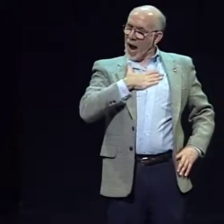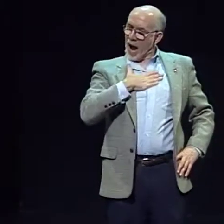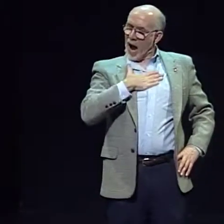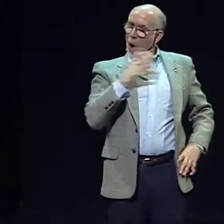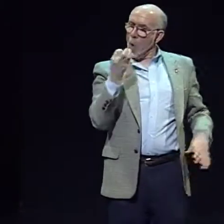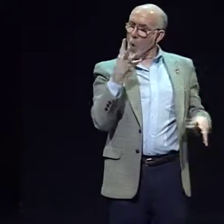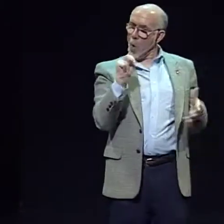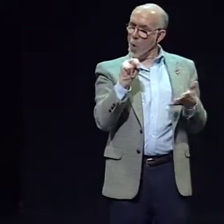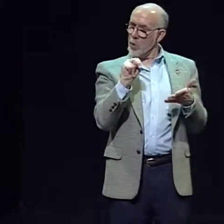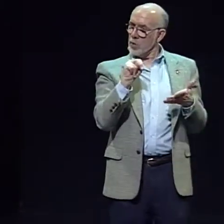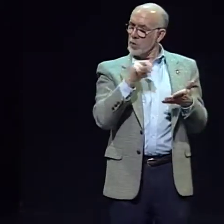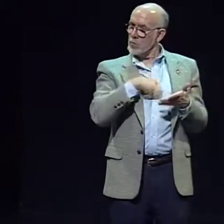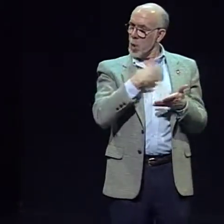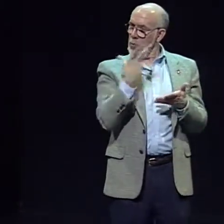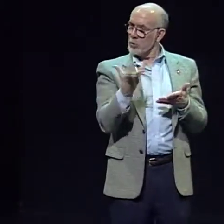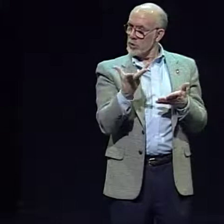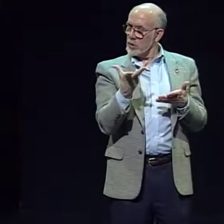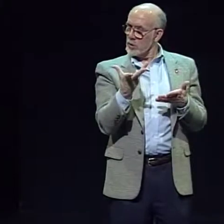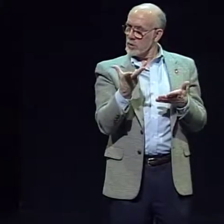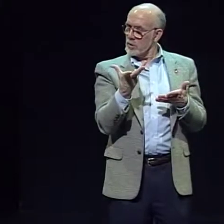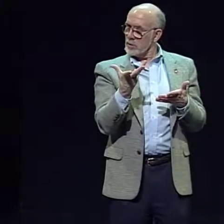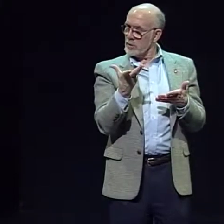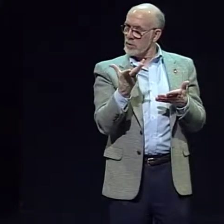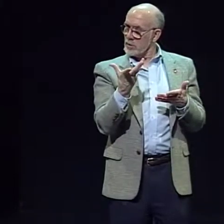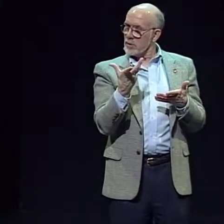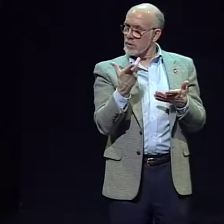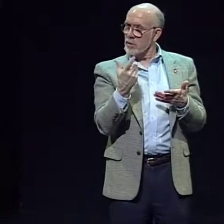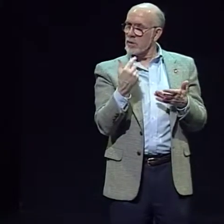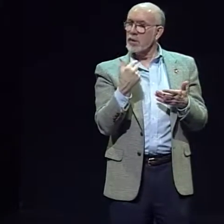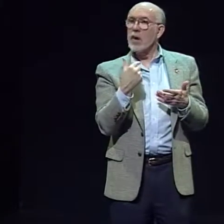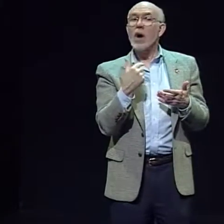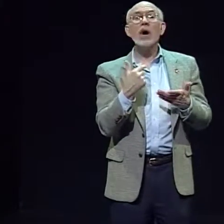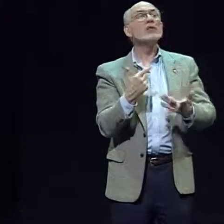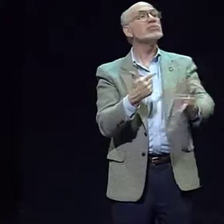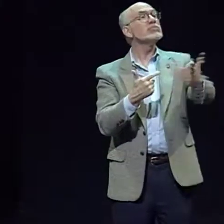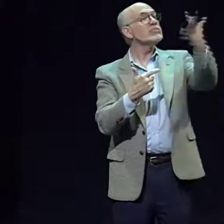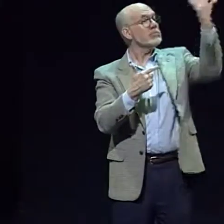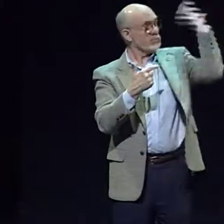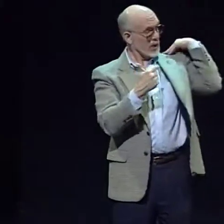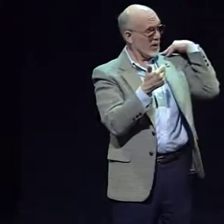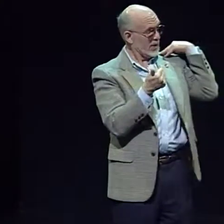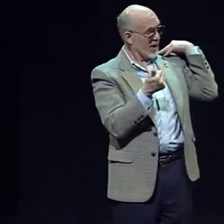AND I KNOW I CAN EVEN LOOK AT MY OWN POETRY OVER TIME.